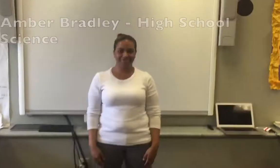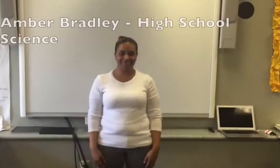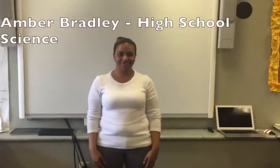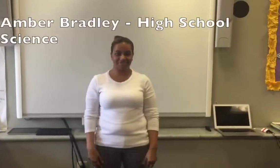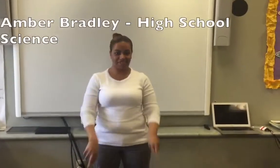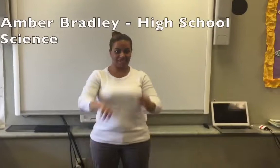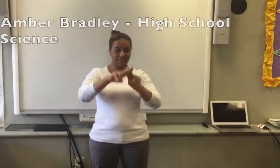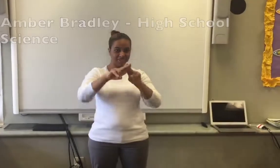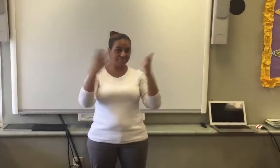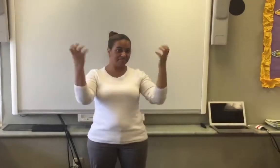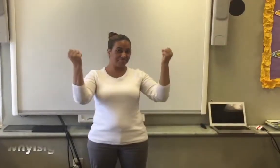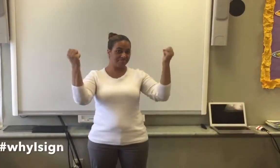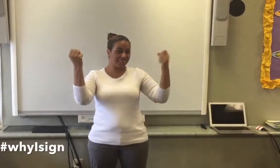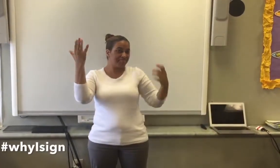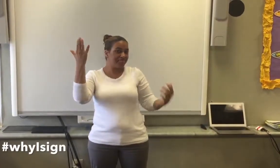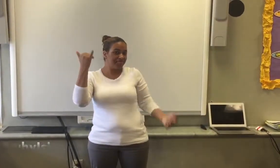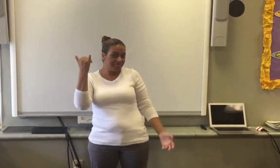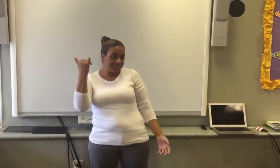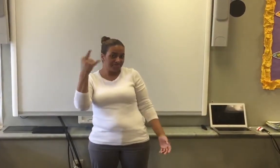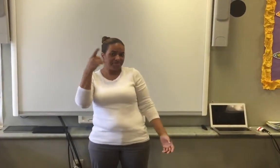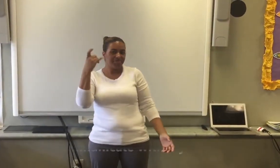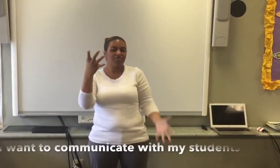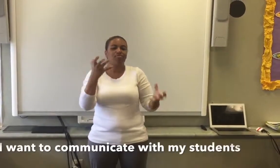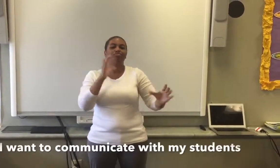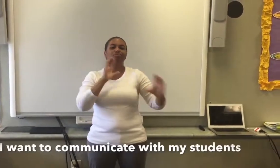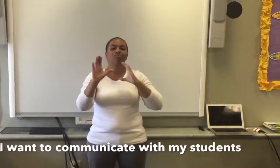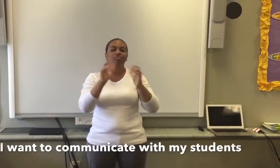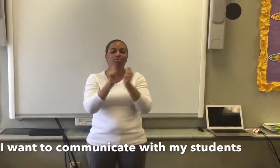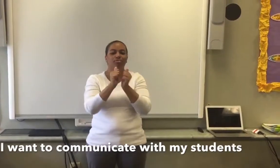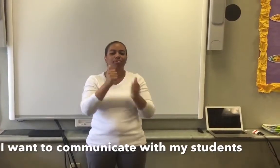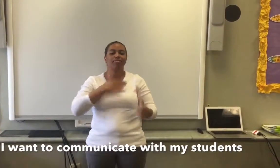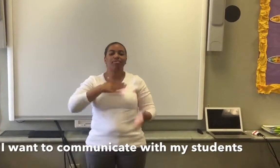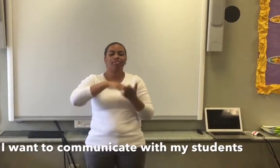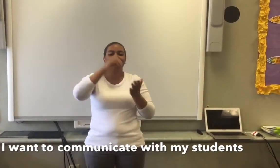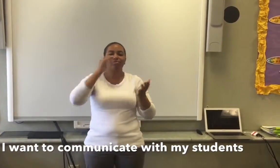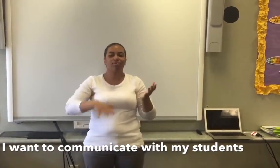So now I can communicate with everyone, and I'm able to learn through ASL. I love it.